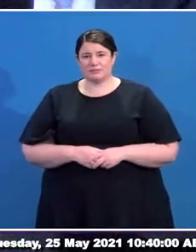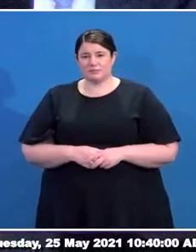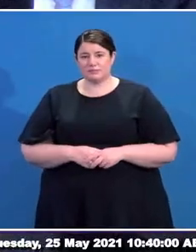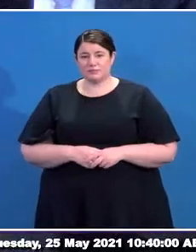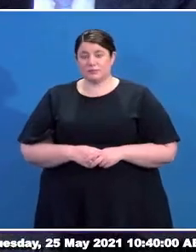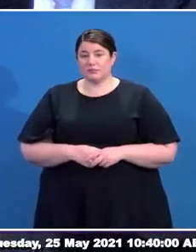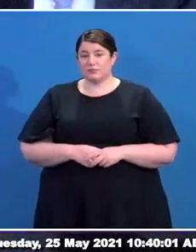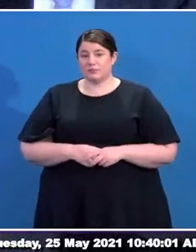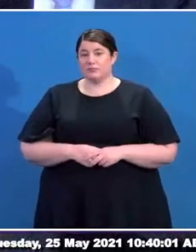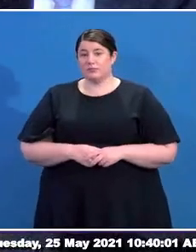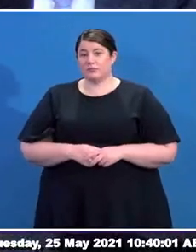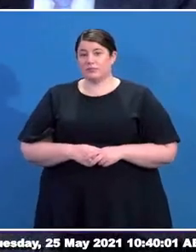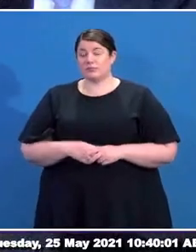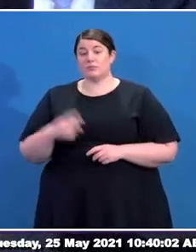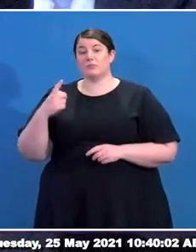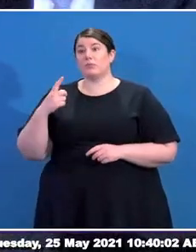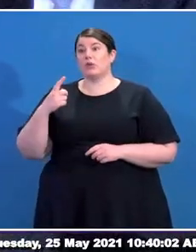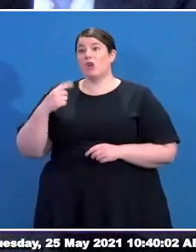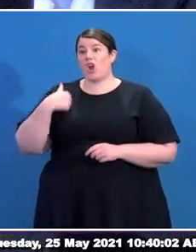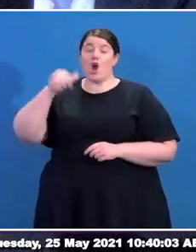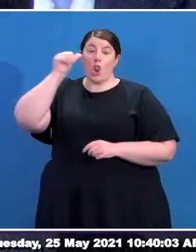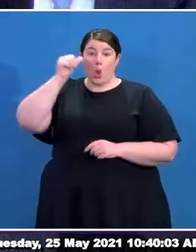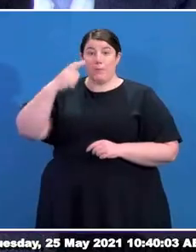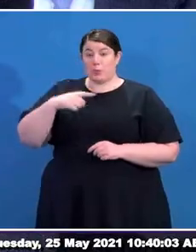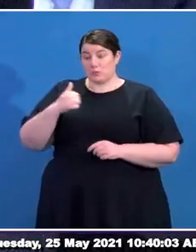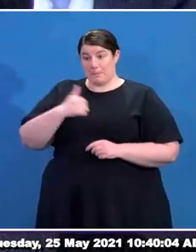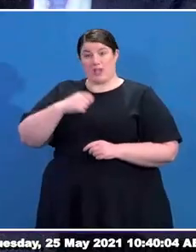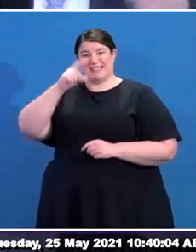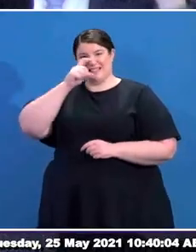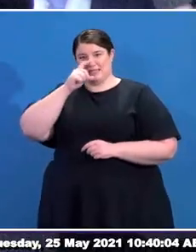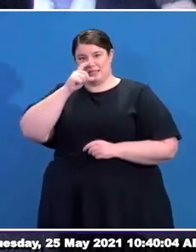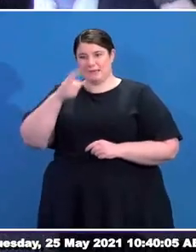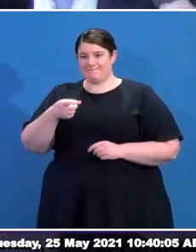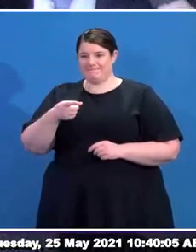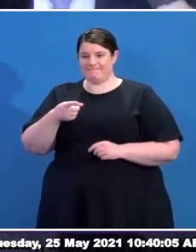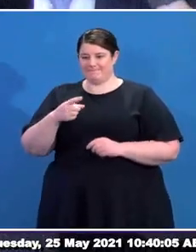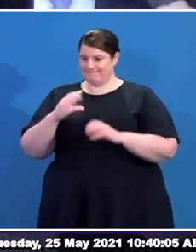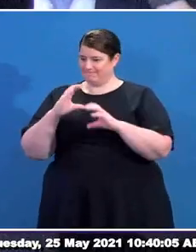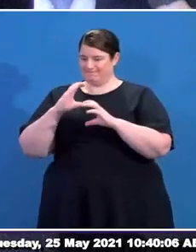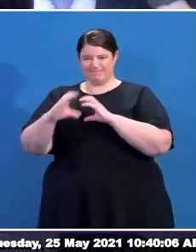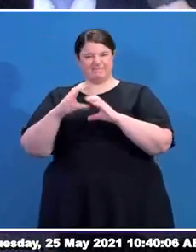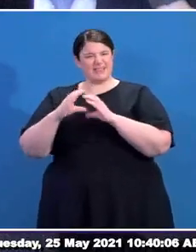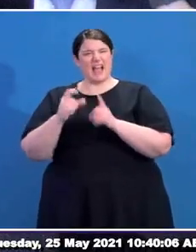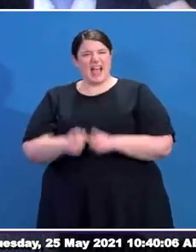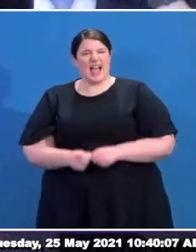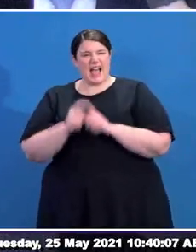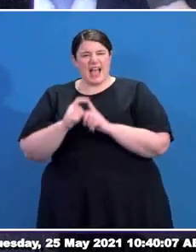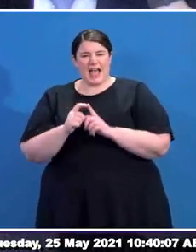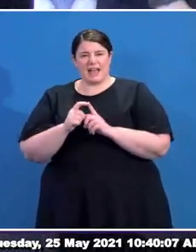because of Melissa's capacity to understand the situation,